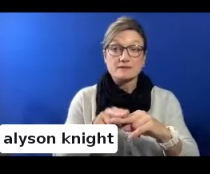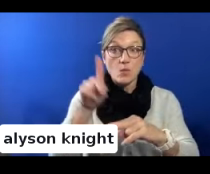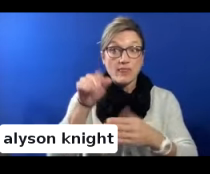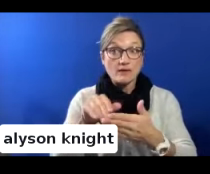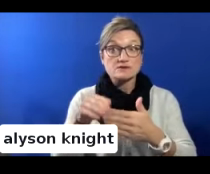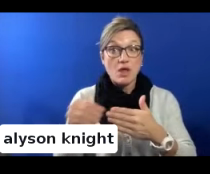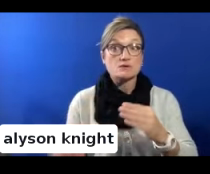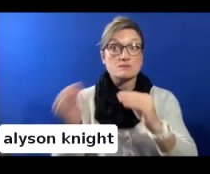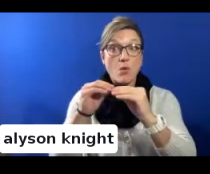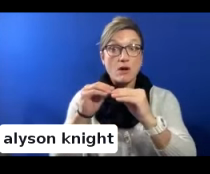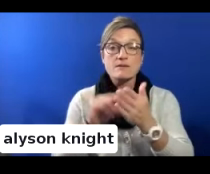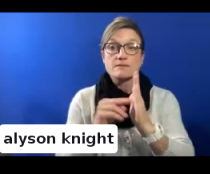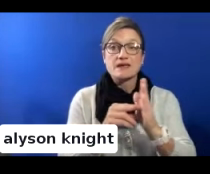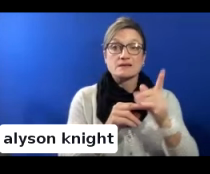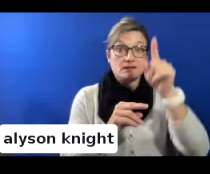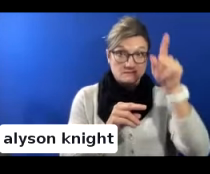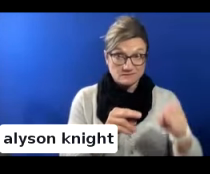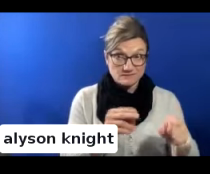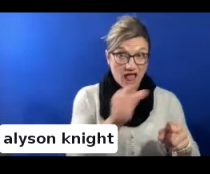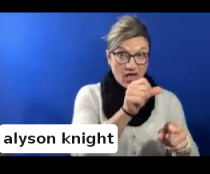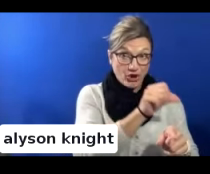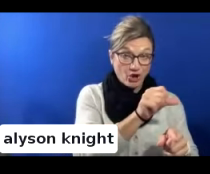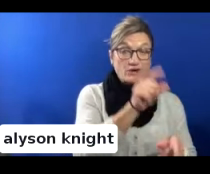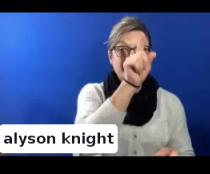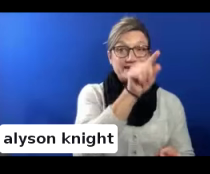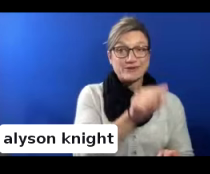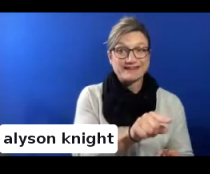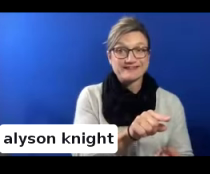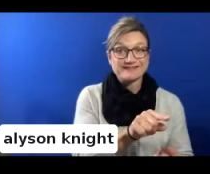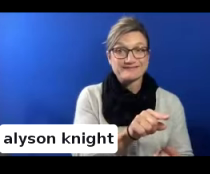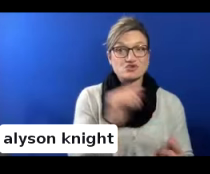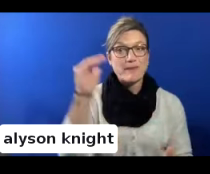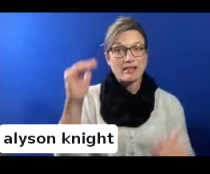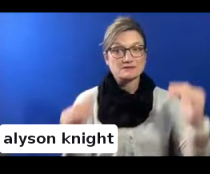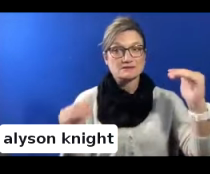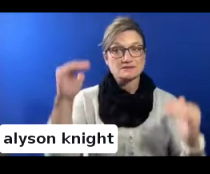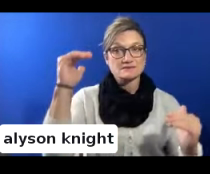to decrease any of these budget lines one or multiple lines by